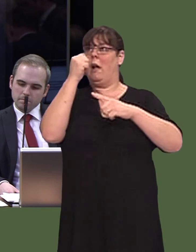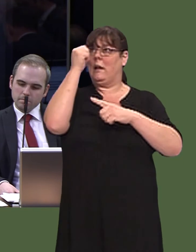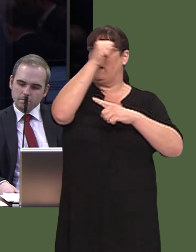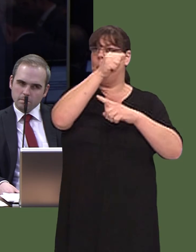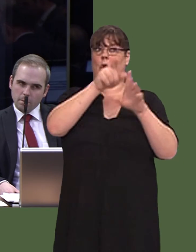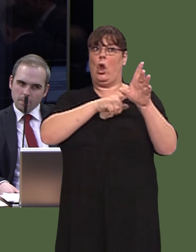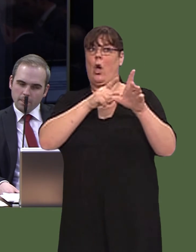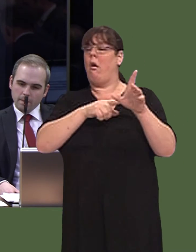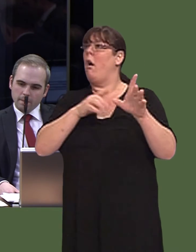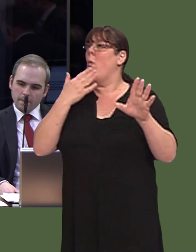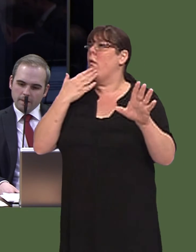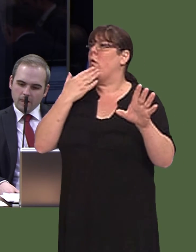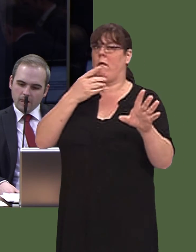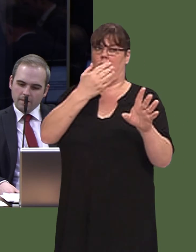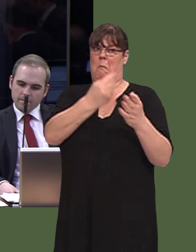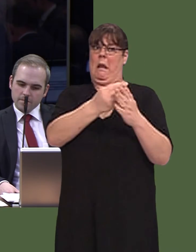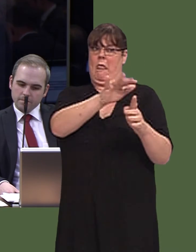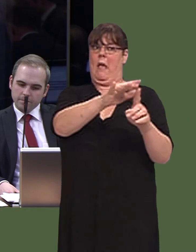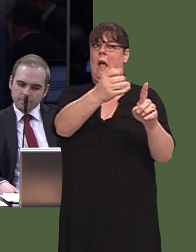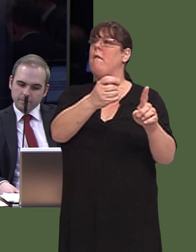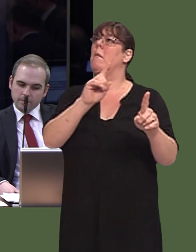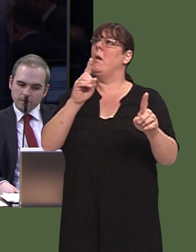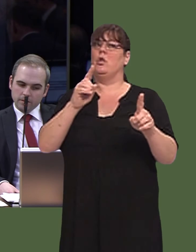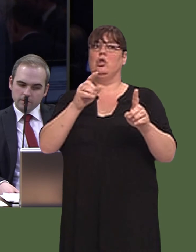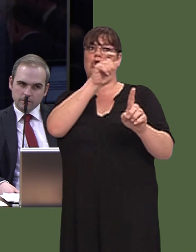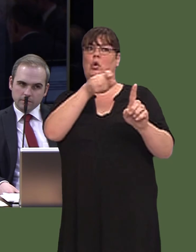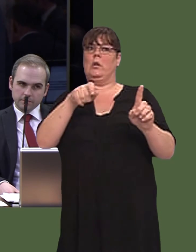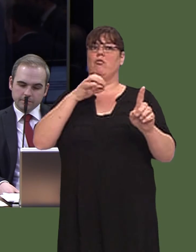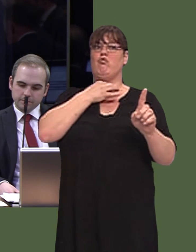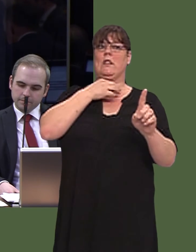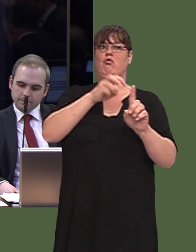that, of course, how can we look at students who are at risk of dropping out of courses